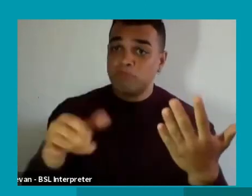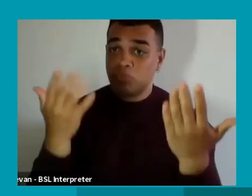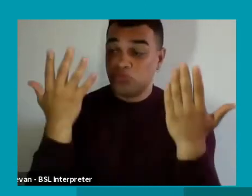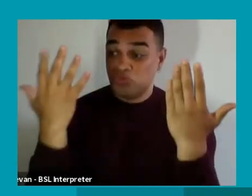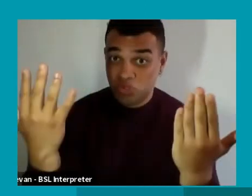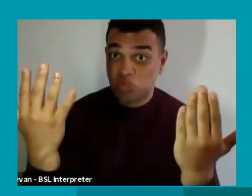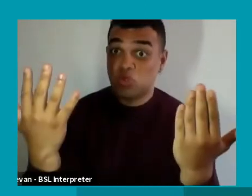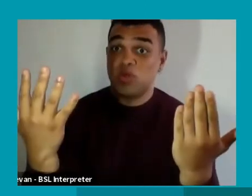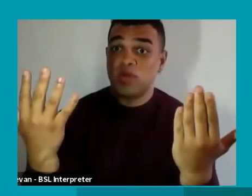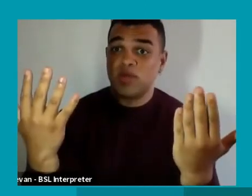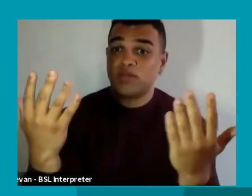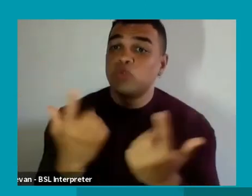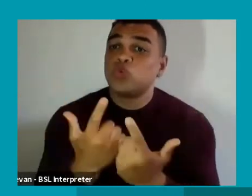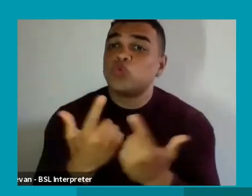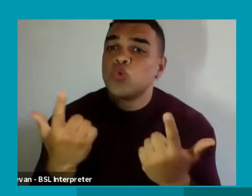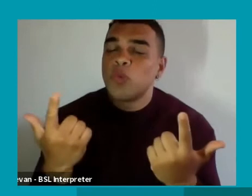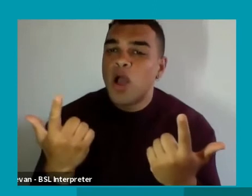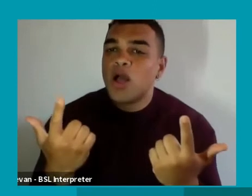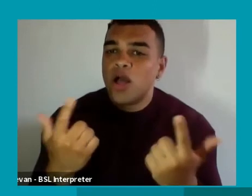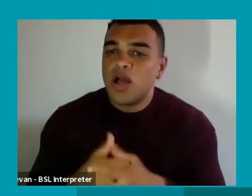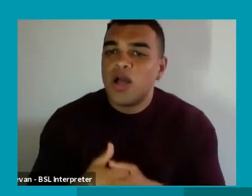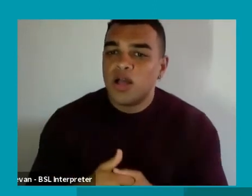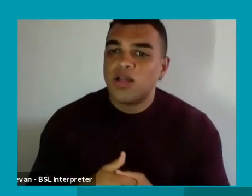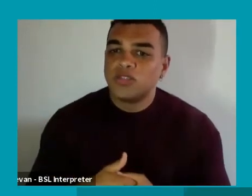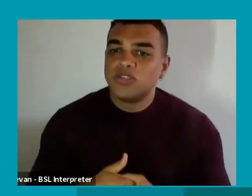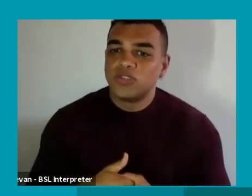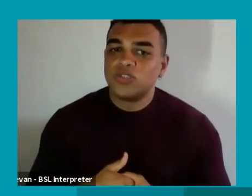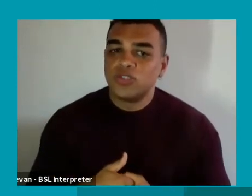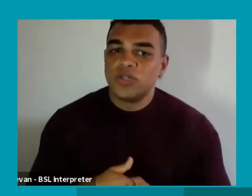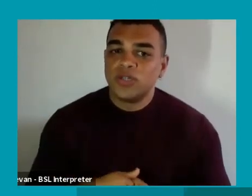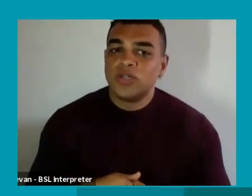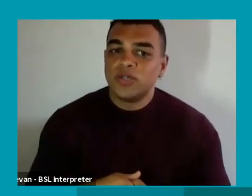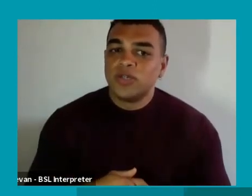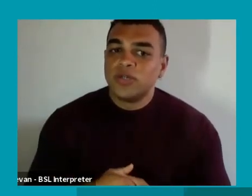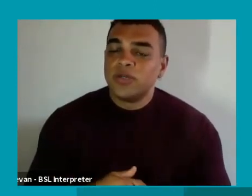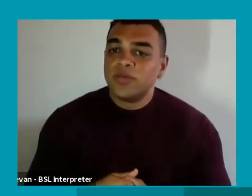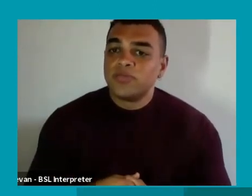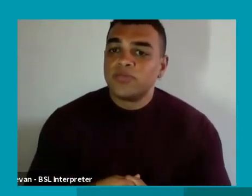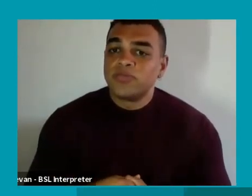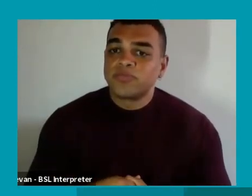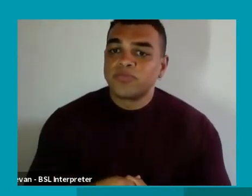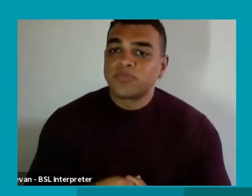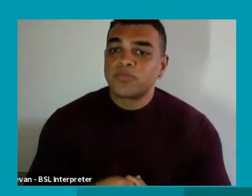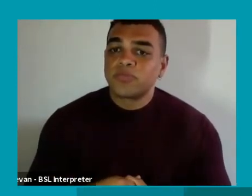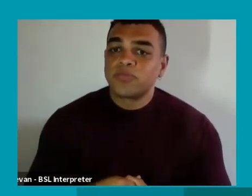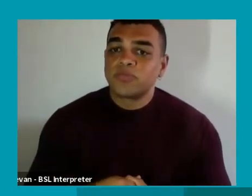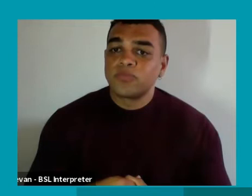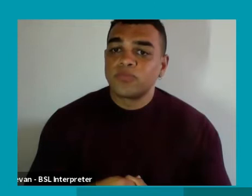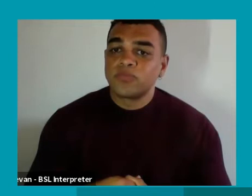tailoring next and in the end what you submit has to be 2 pages. If you are a medical doctor or an academic, then there are some instances when